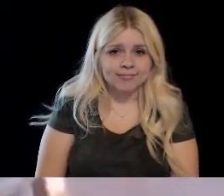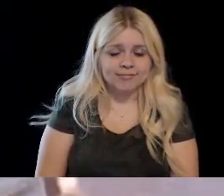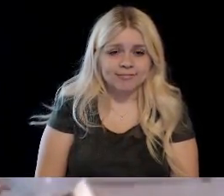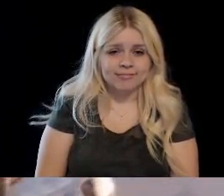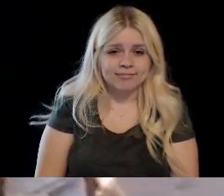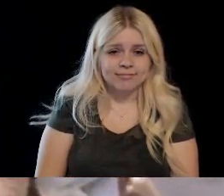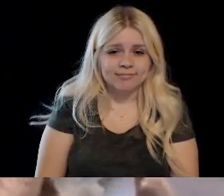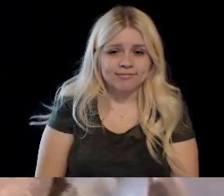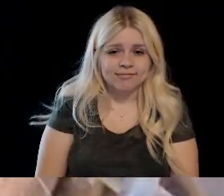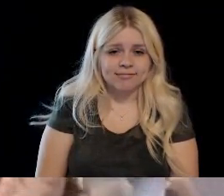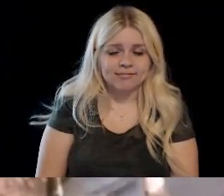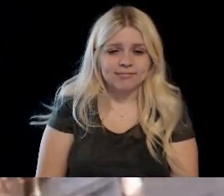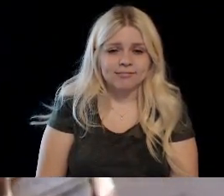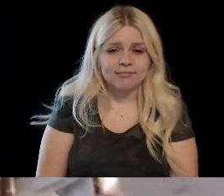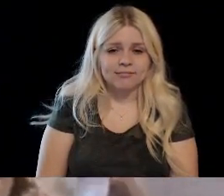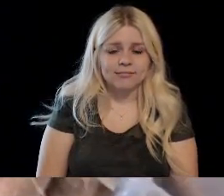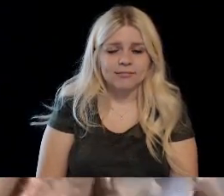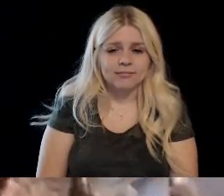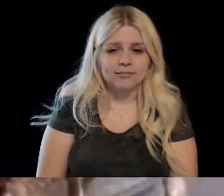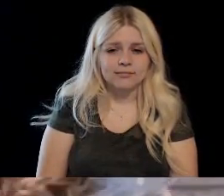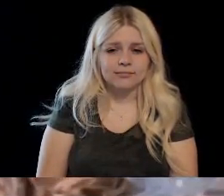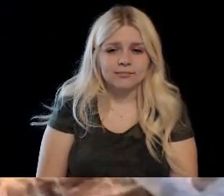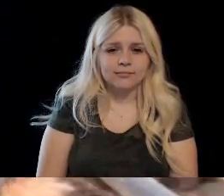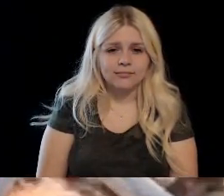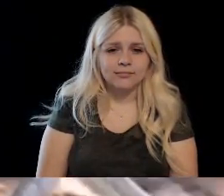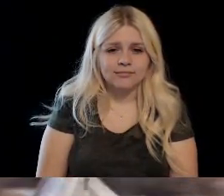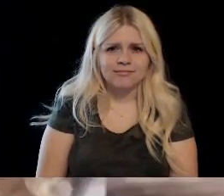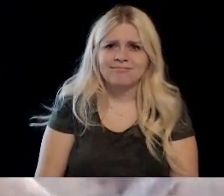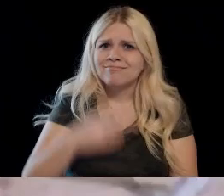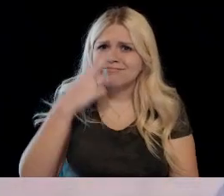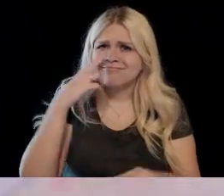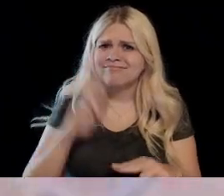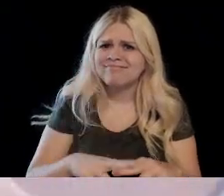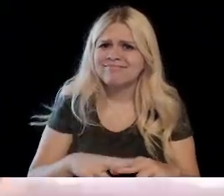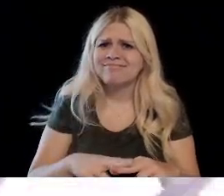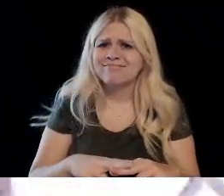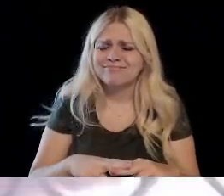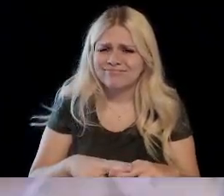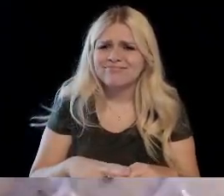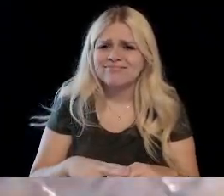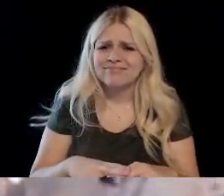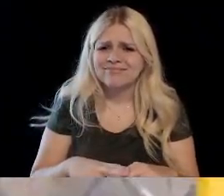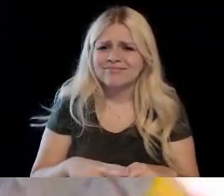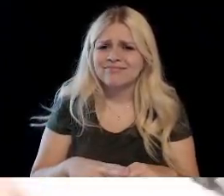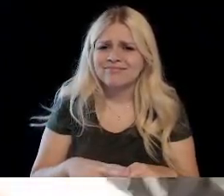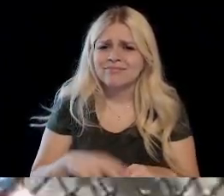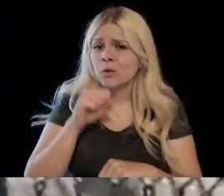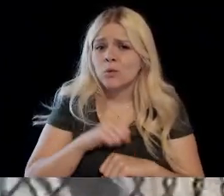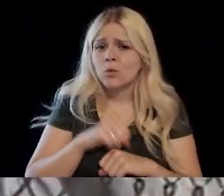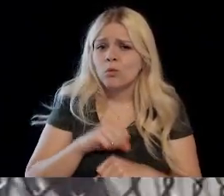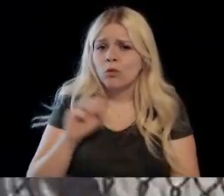Erica: It is so fun. You guys are right. This team sure is amazing. They've let us come